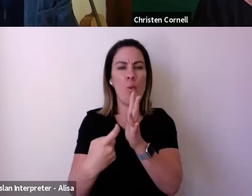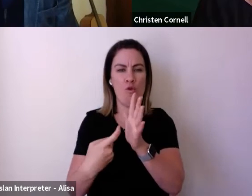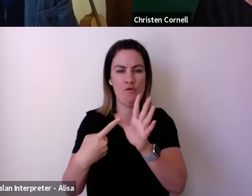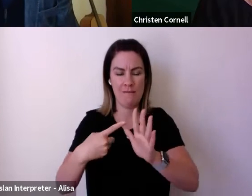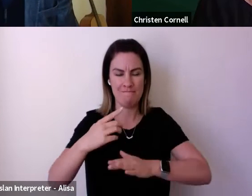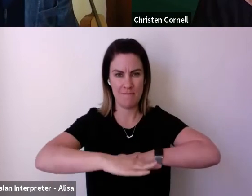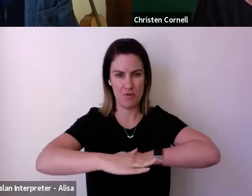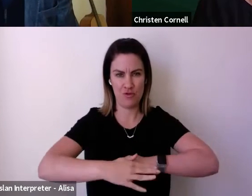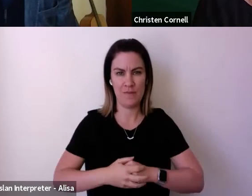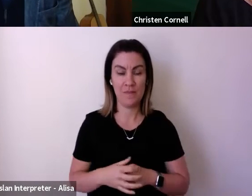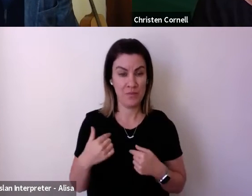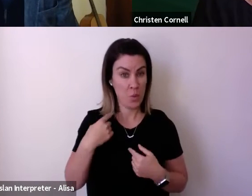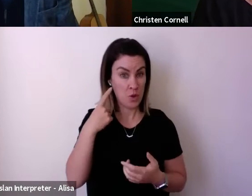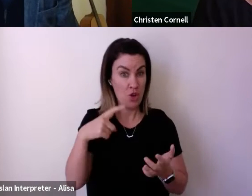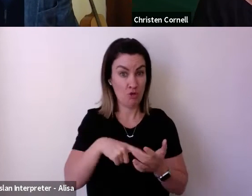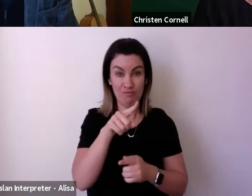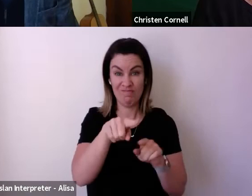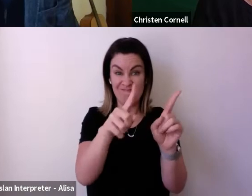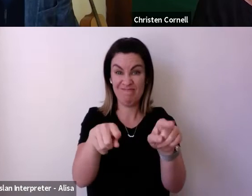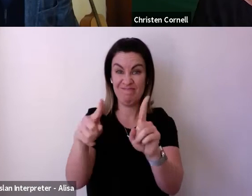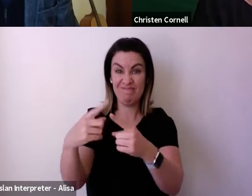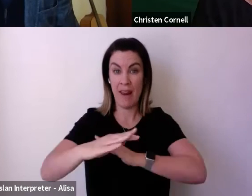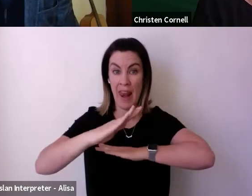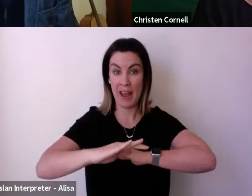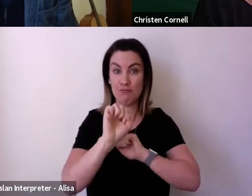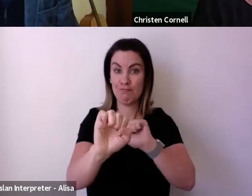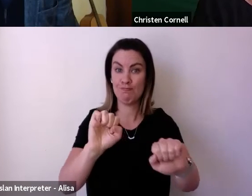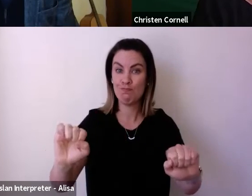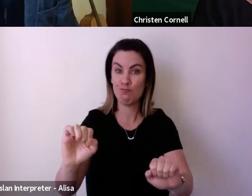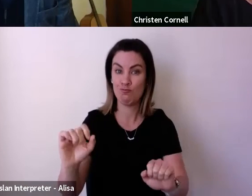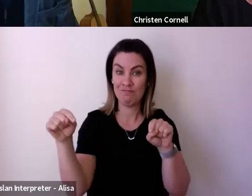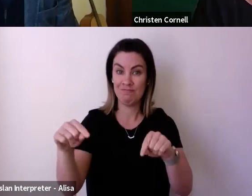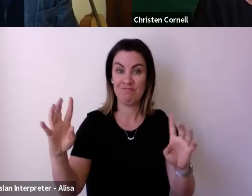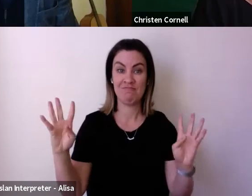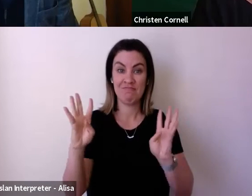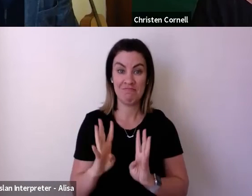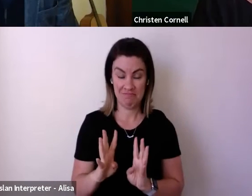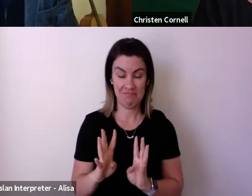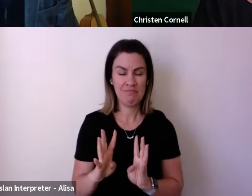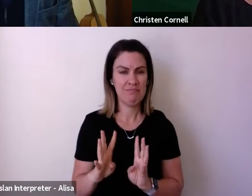throughout Australia we are gathering from and pay my respects to all this past, present and future and to all First